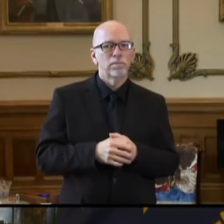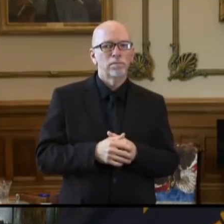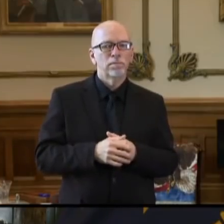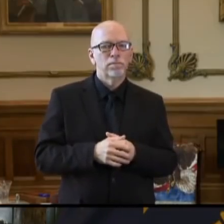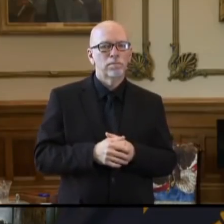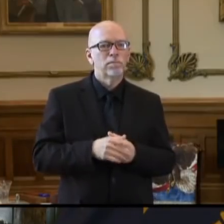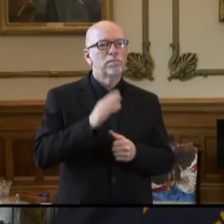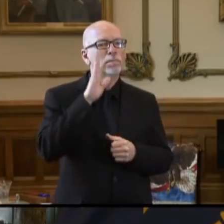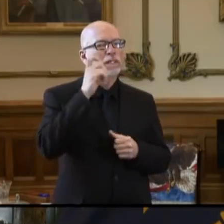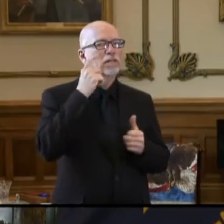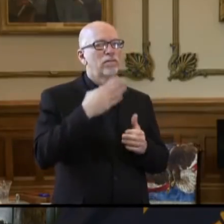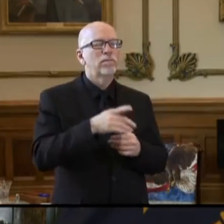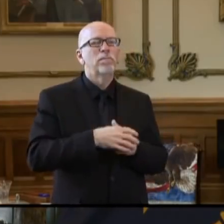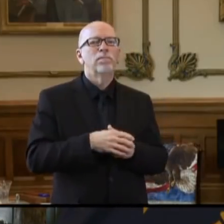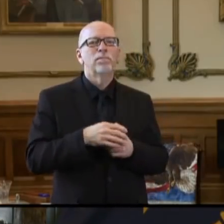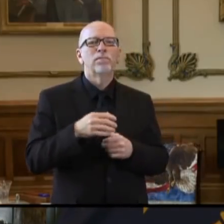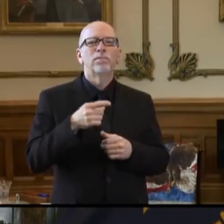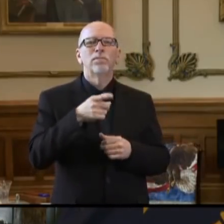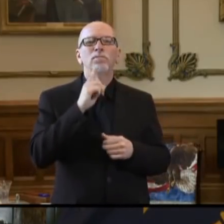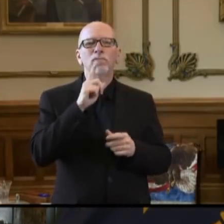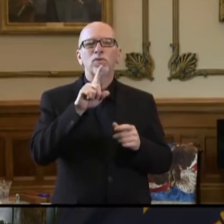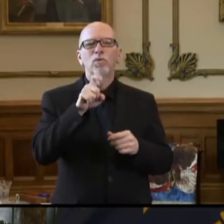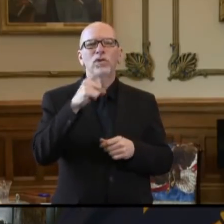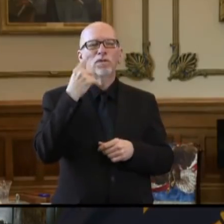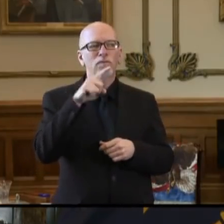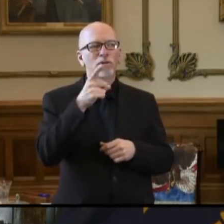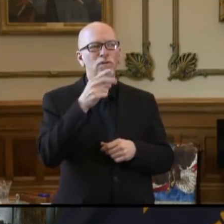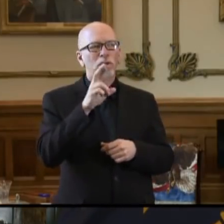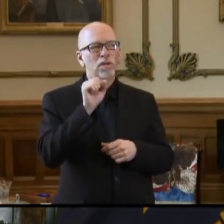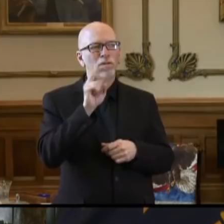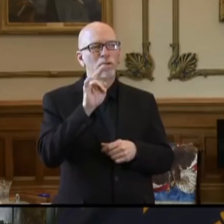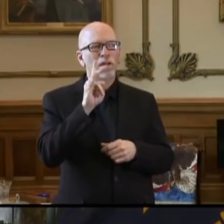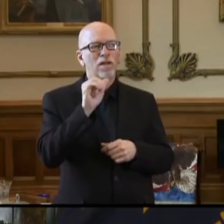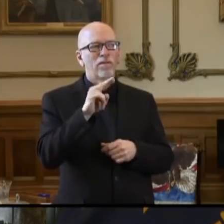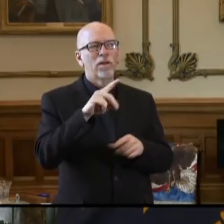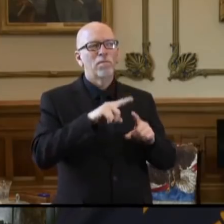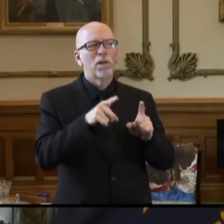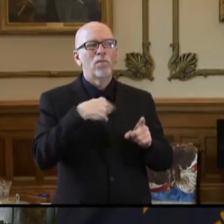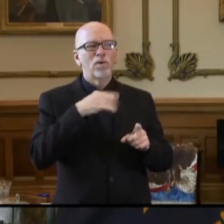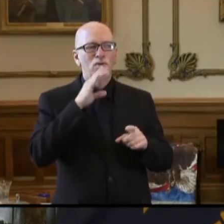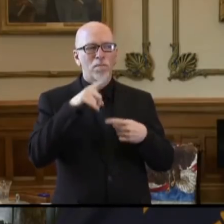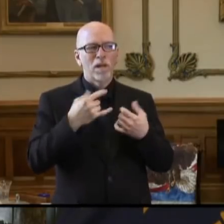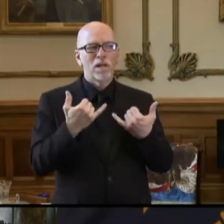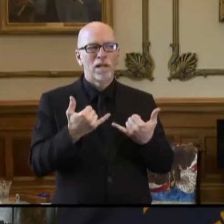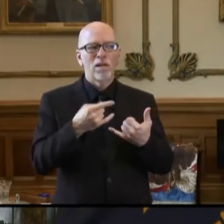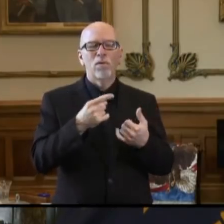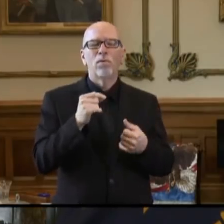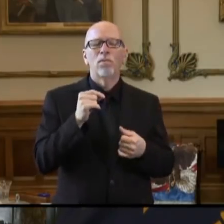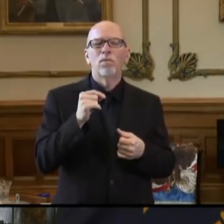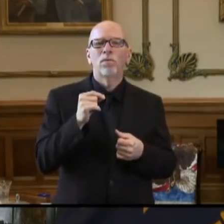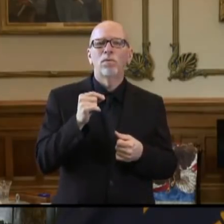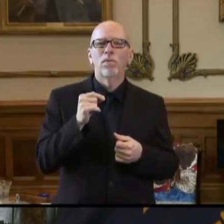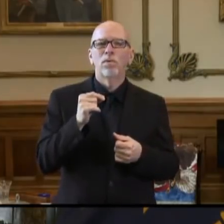FROM PBS BRANDON A GOVERNOR? THIS IS PROBABLY A QUESTION FOR